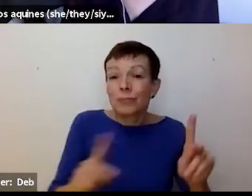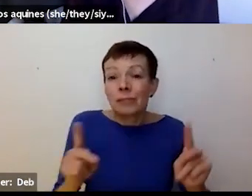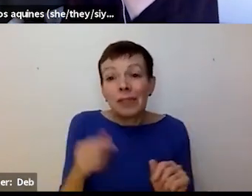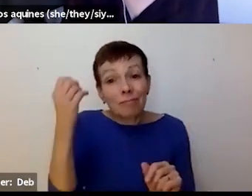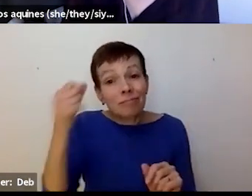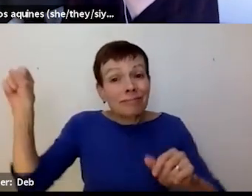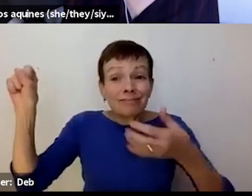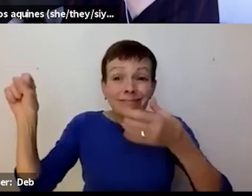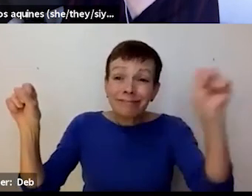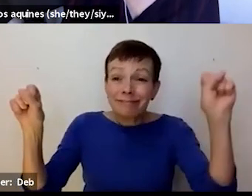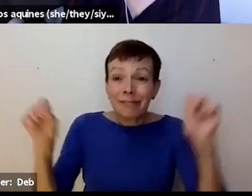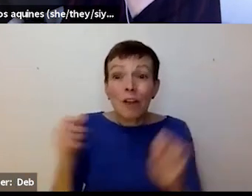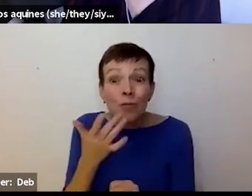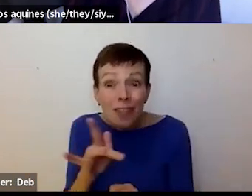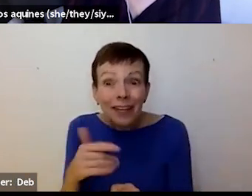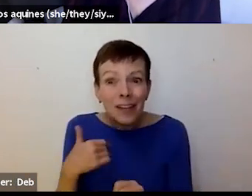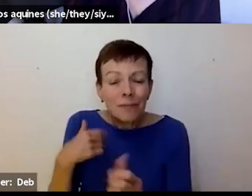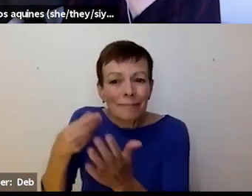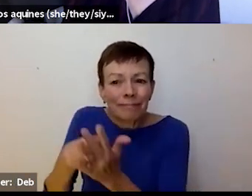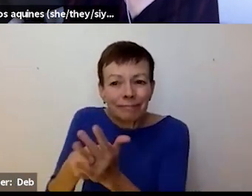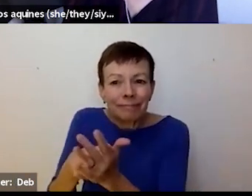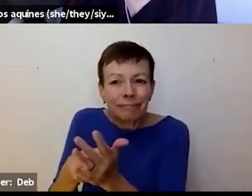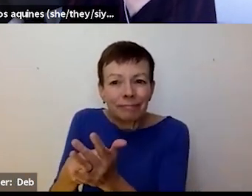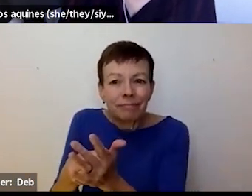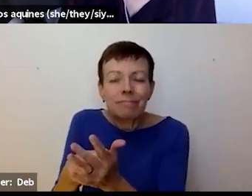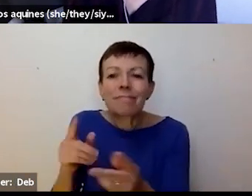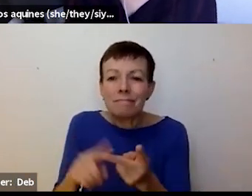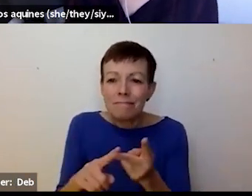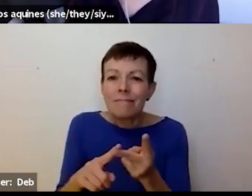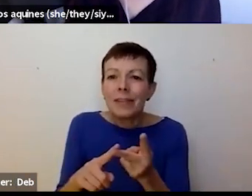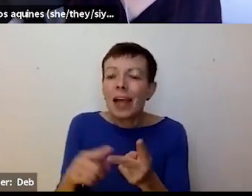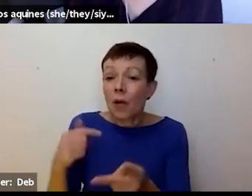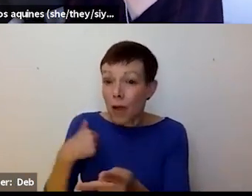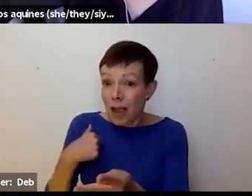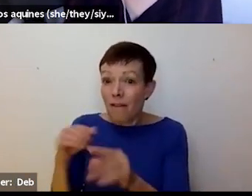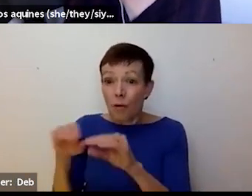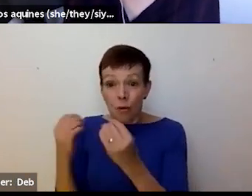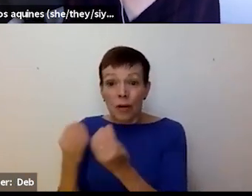have these funders and partners who can take on the role of fiduciary sponsor or sign their name